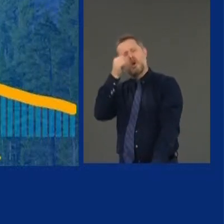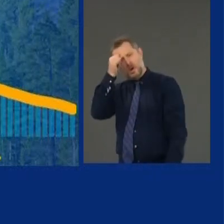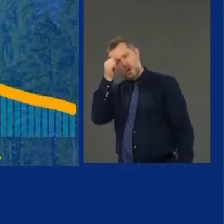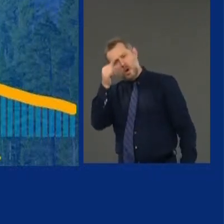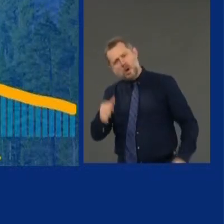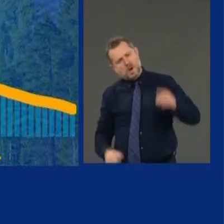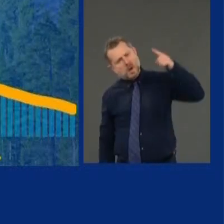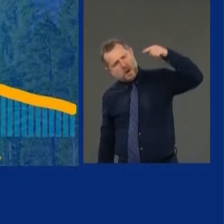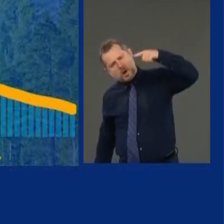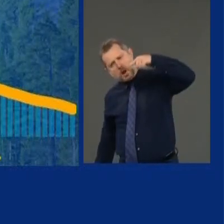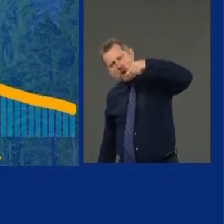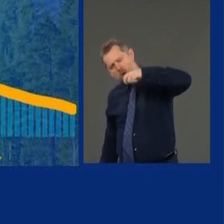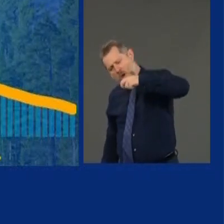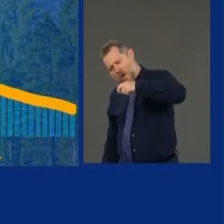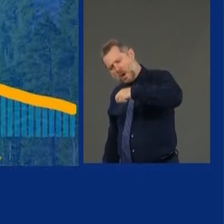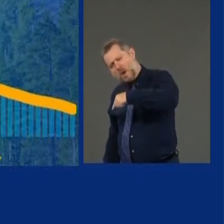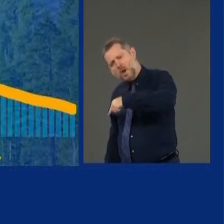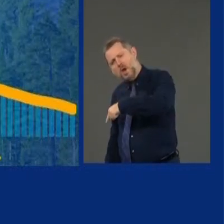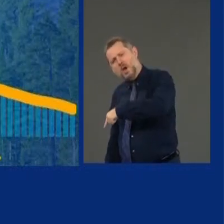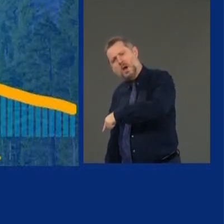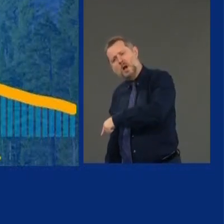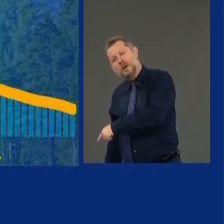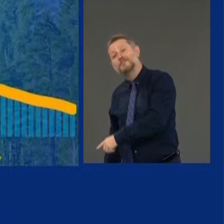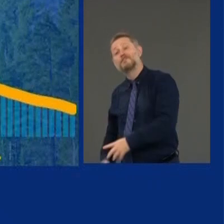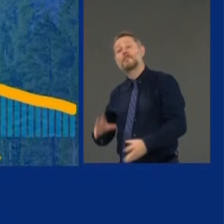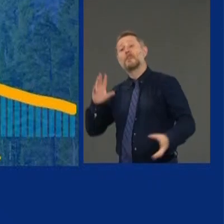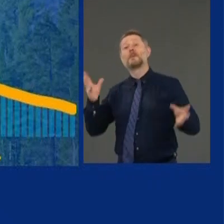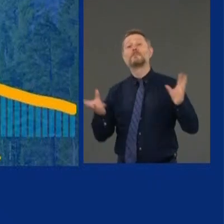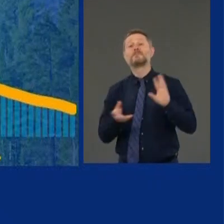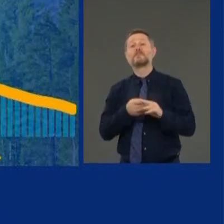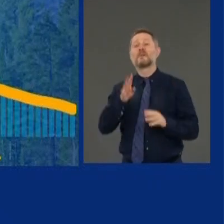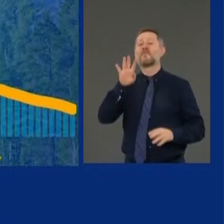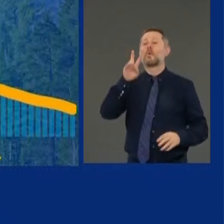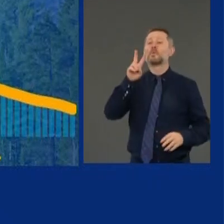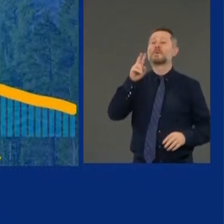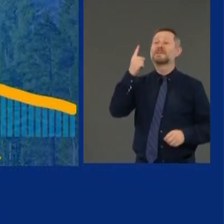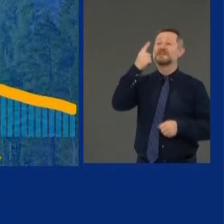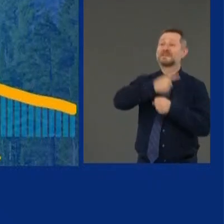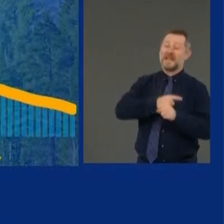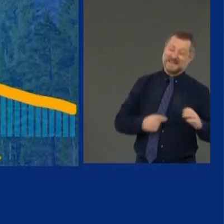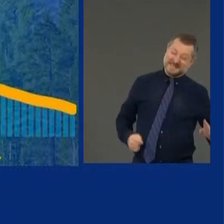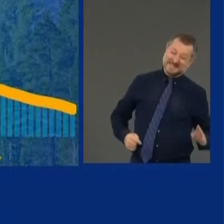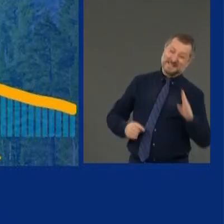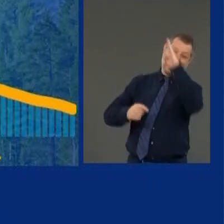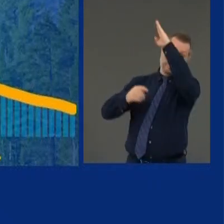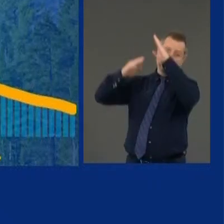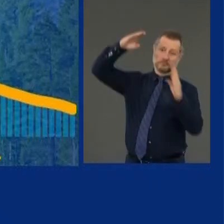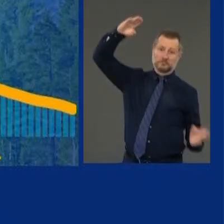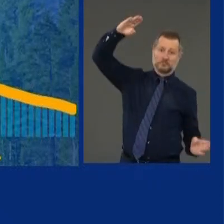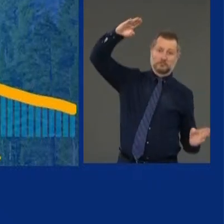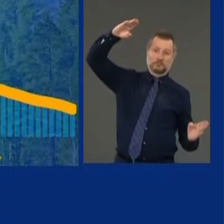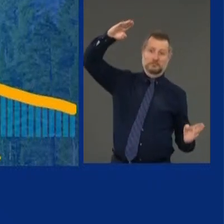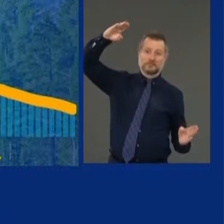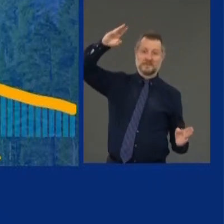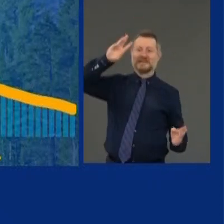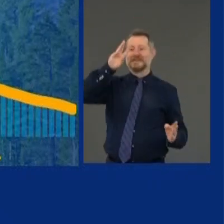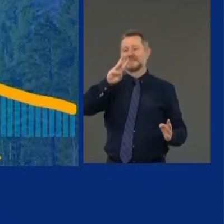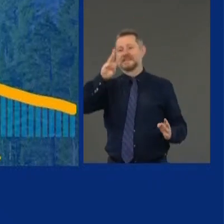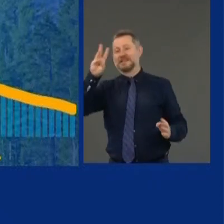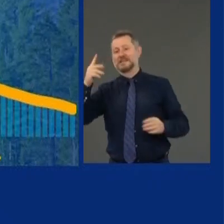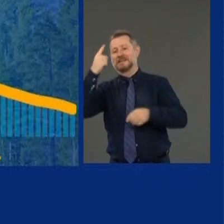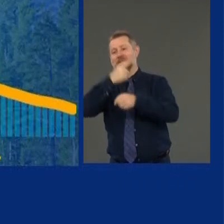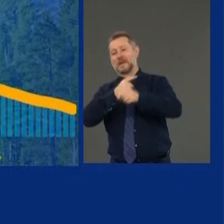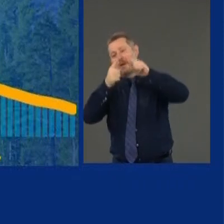AND THAT WAS A LONG JOURNEY.